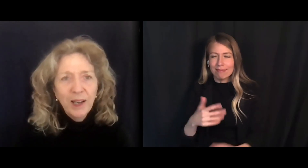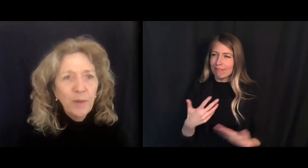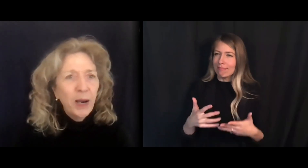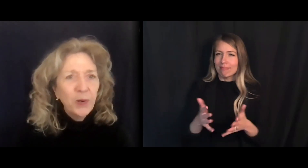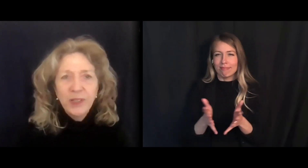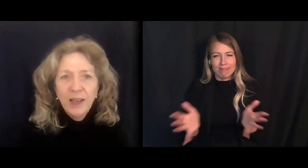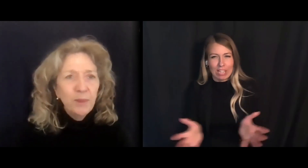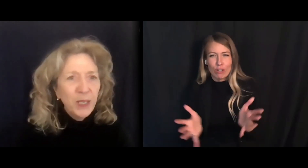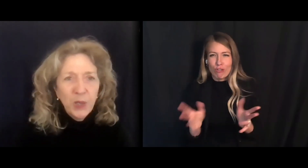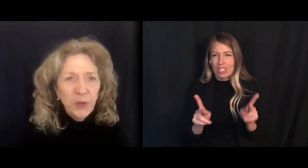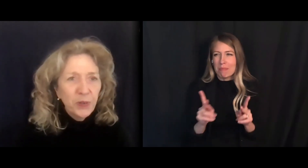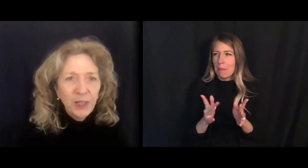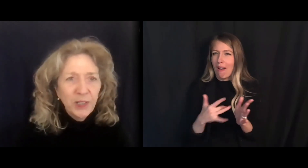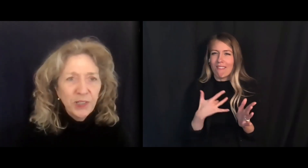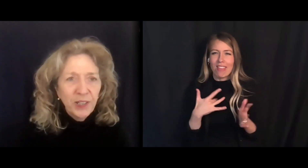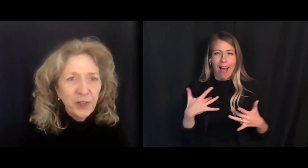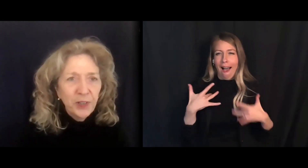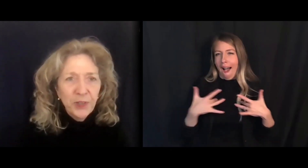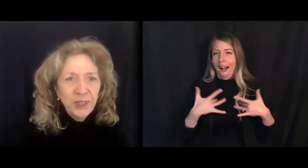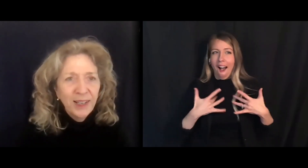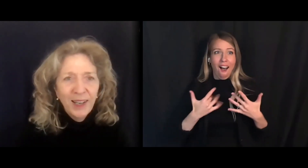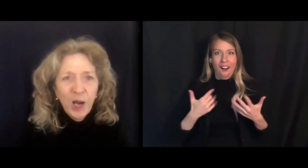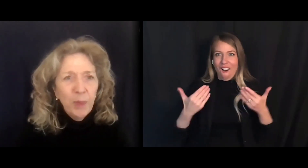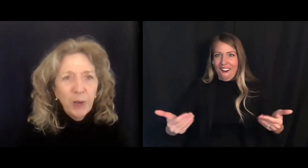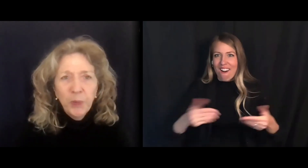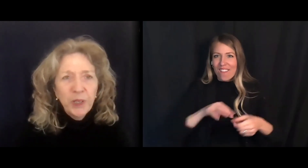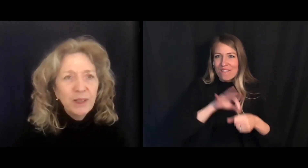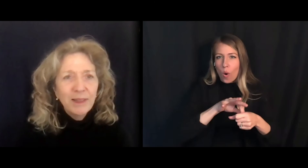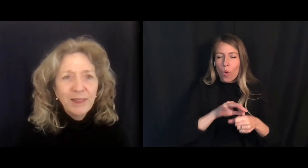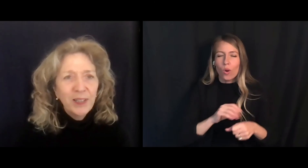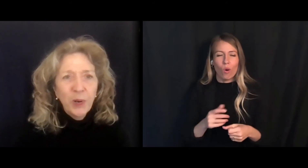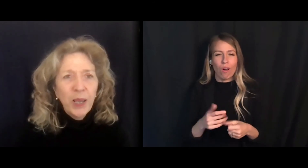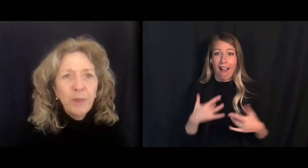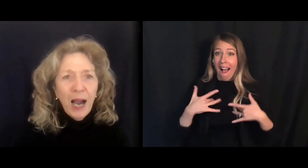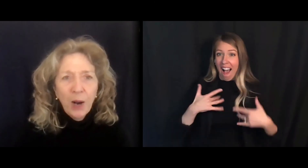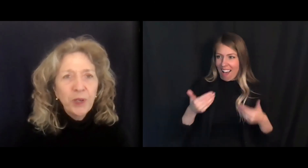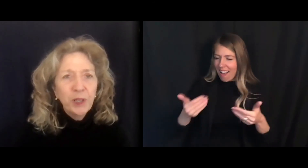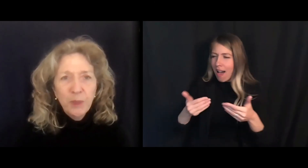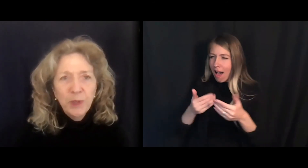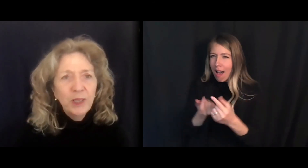about meeting with their legislators, about really empowering the community